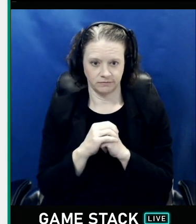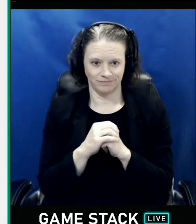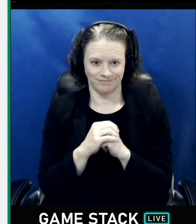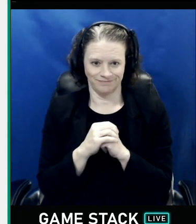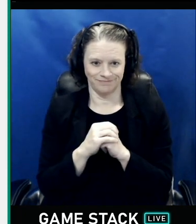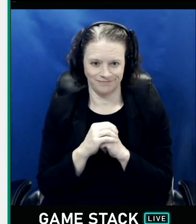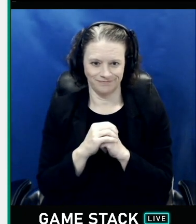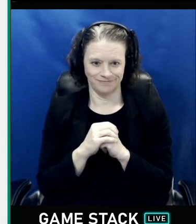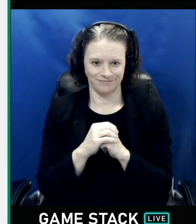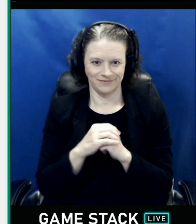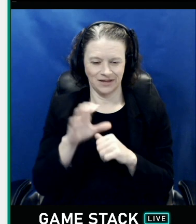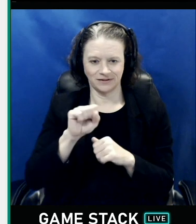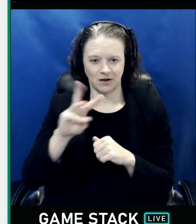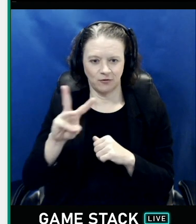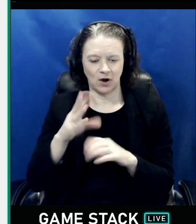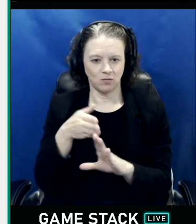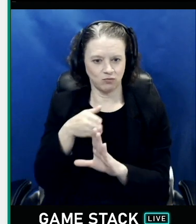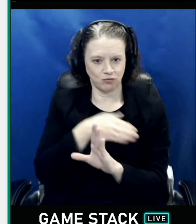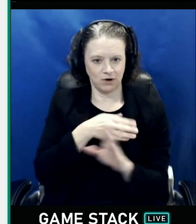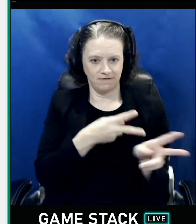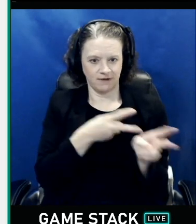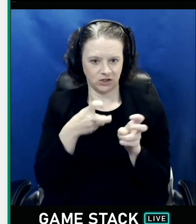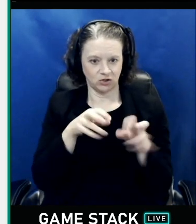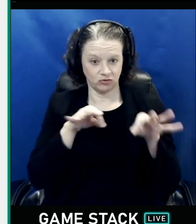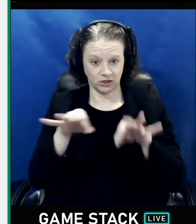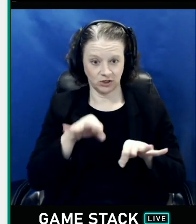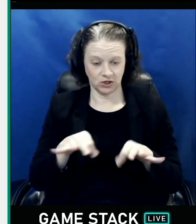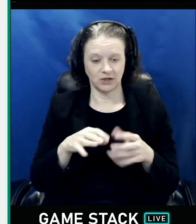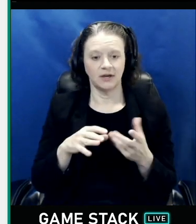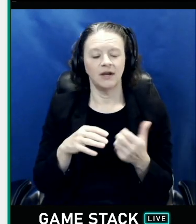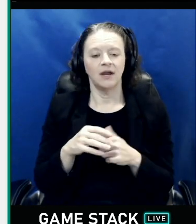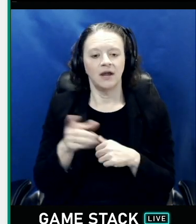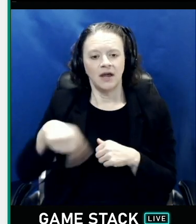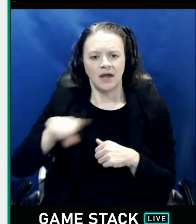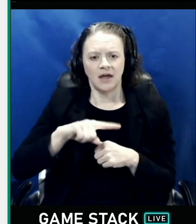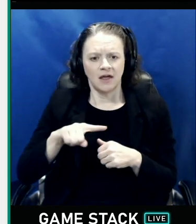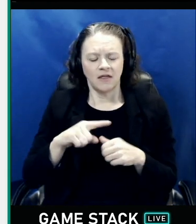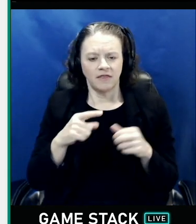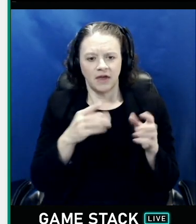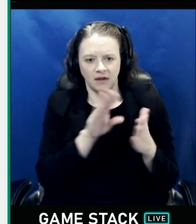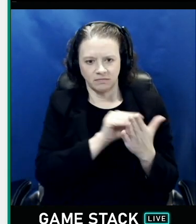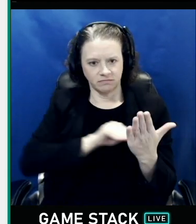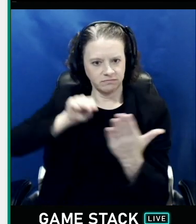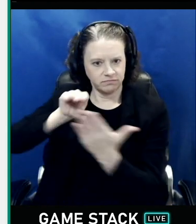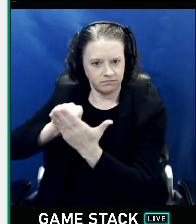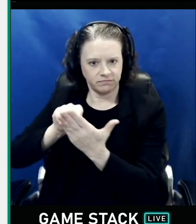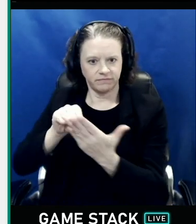Software Prefetch instructions, by definition, load a cache line from the specified memory address into